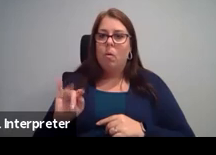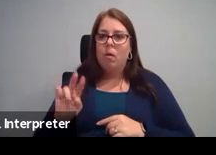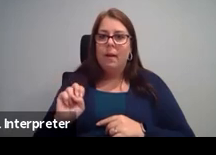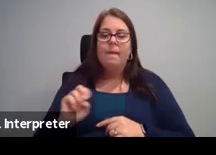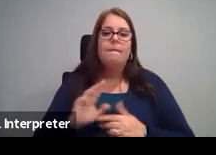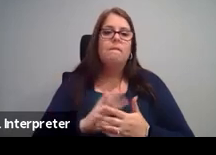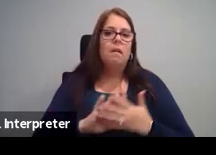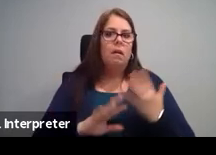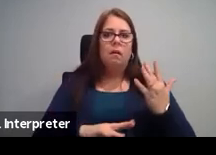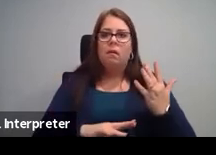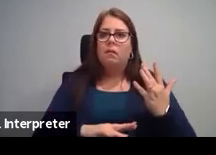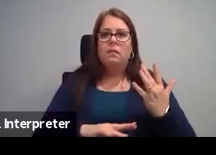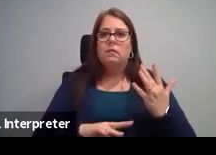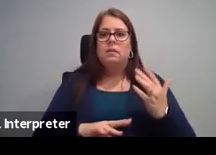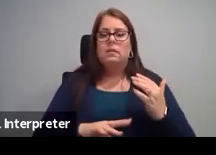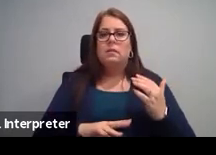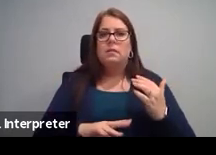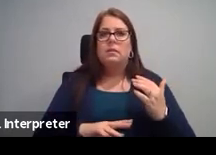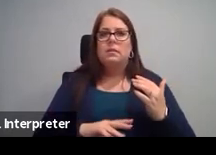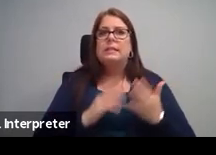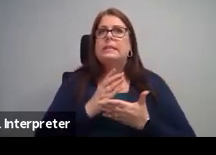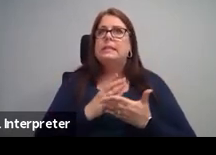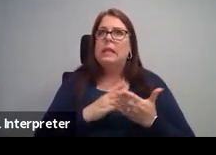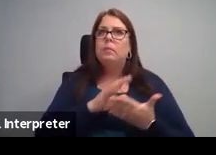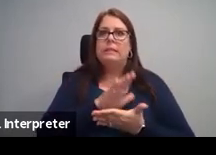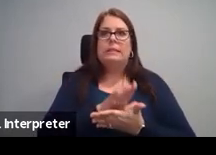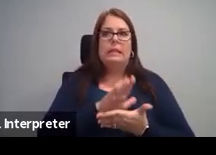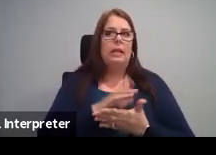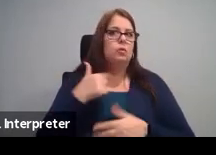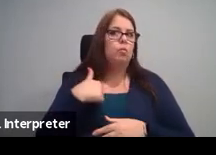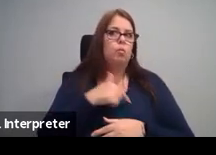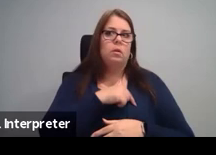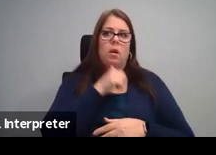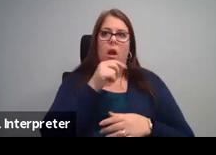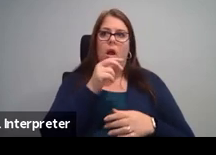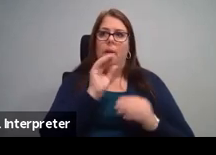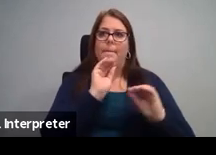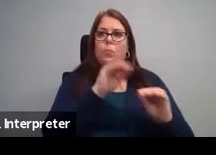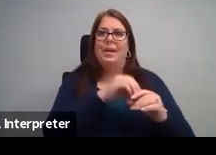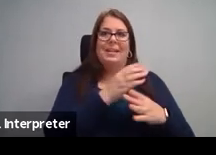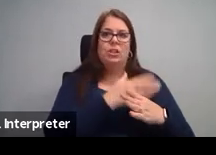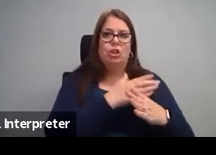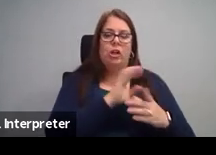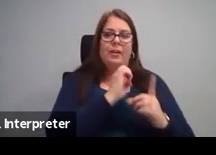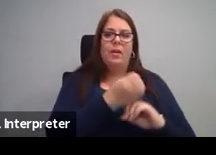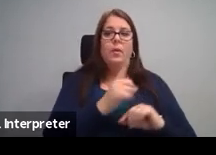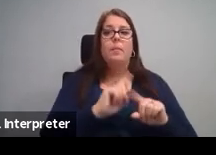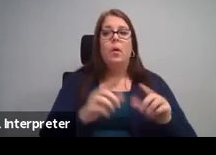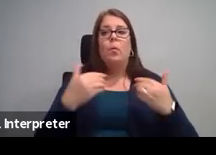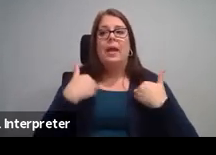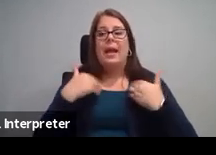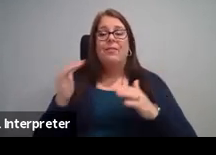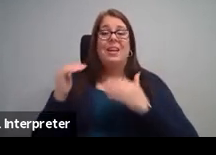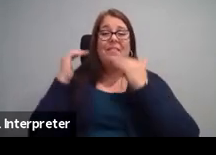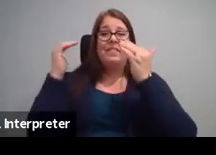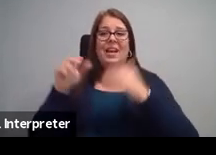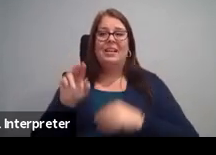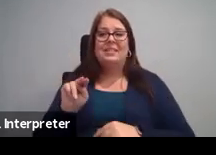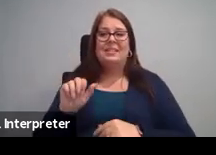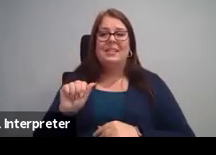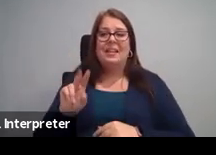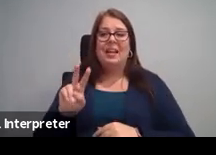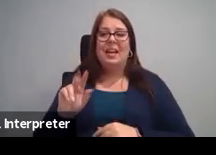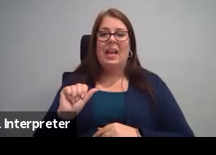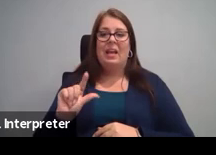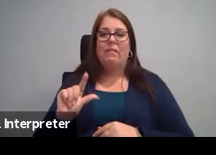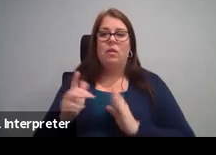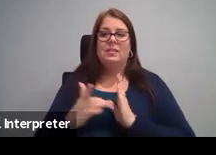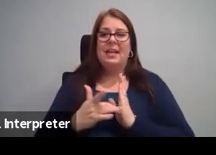Laurie Arnold: We are not putting out in a in a shared environment. We do have an advanced naval technology course. But that is a course probably won't be that that's one unit of time.